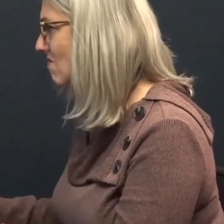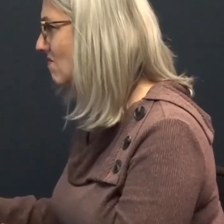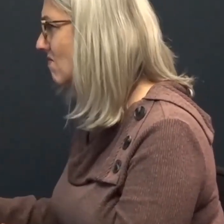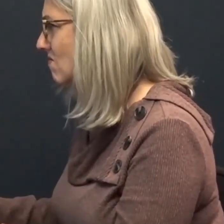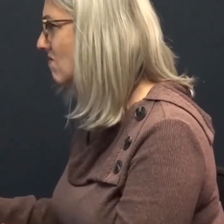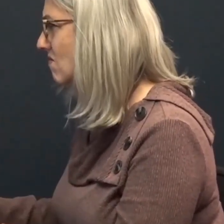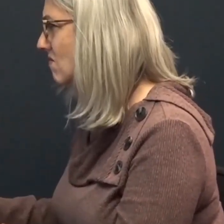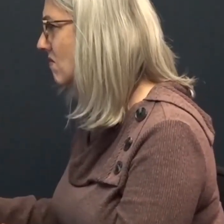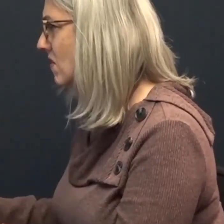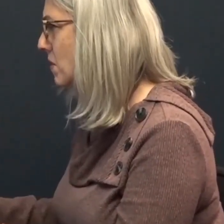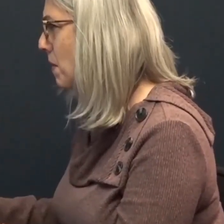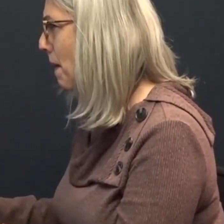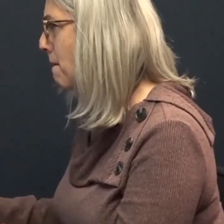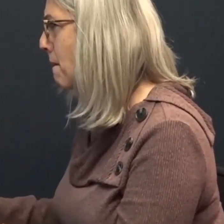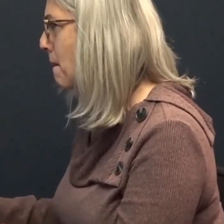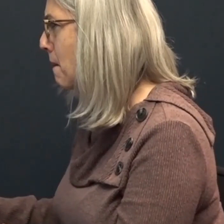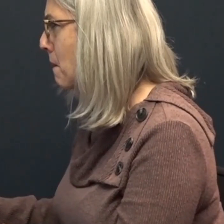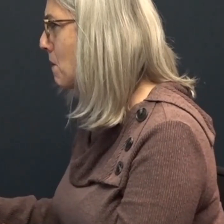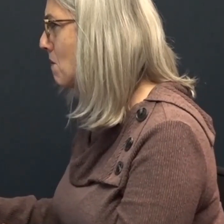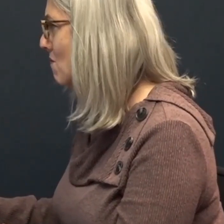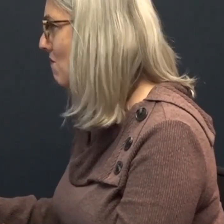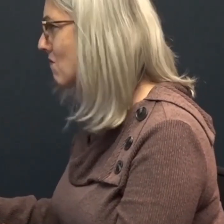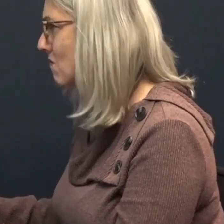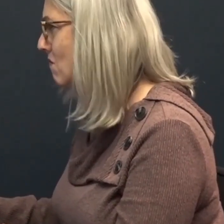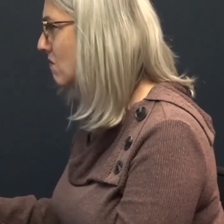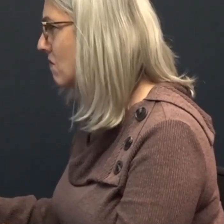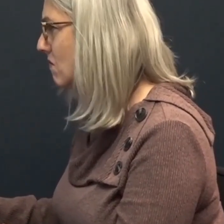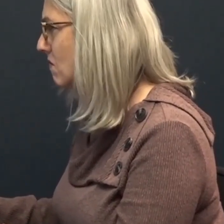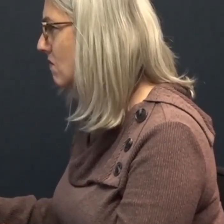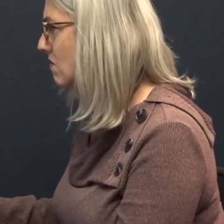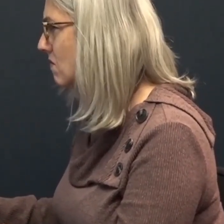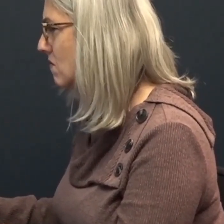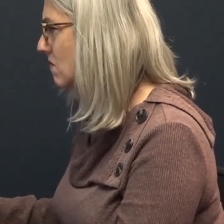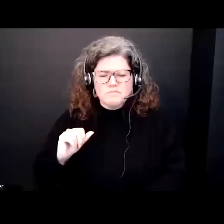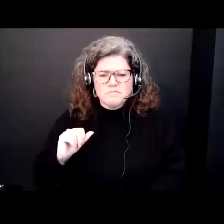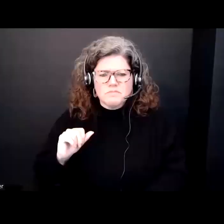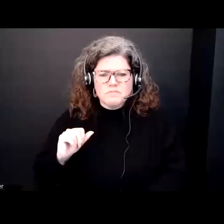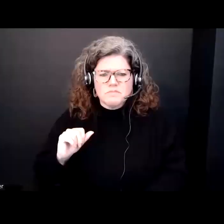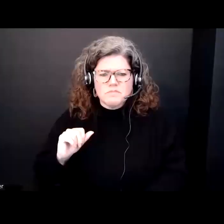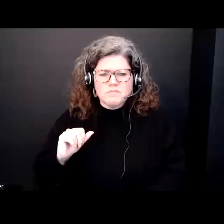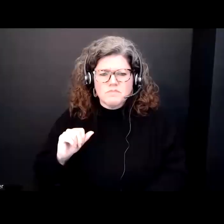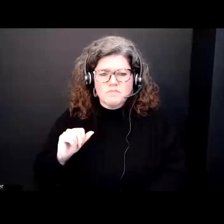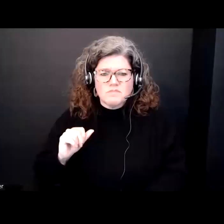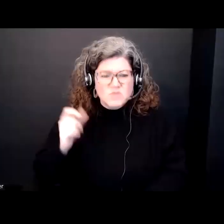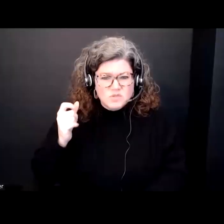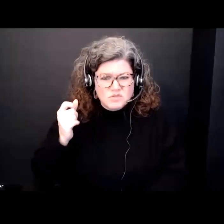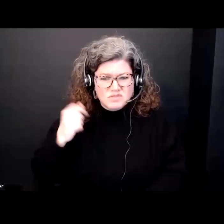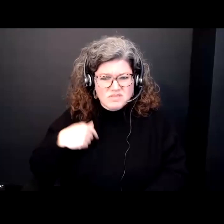um is she under - can you understand